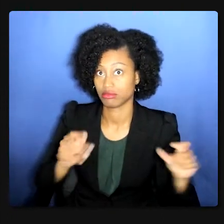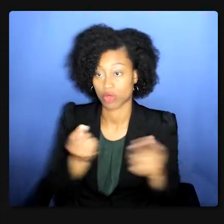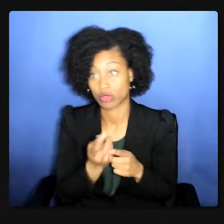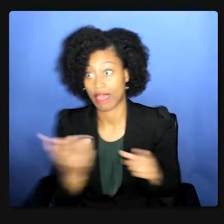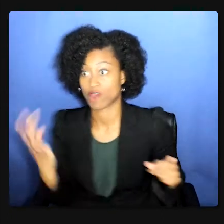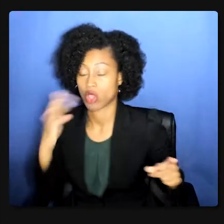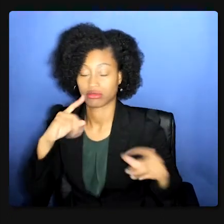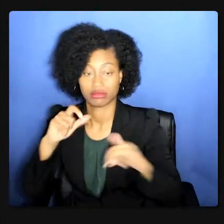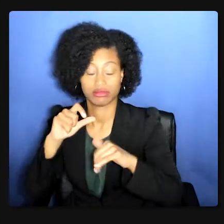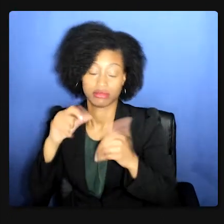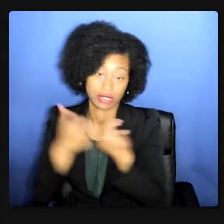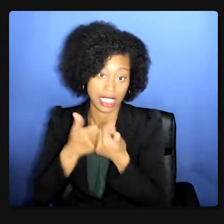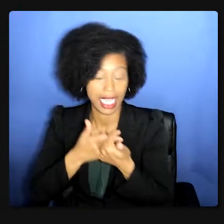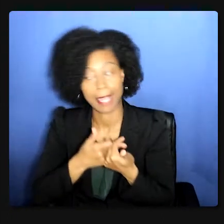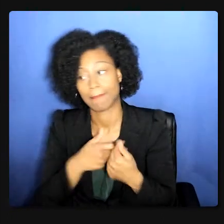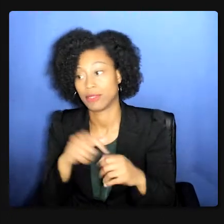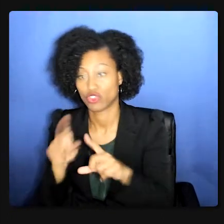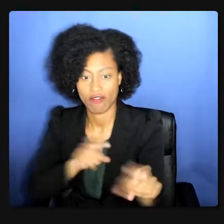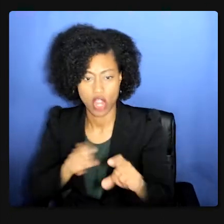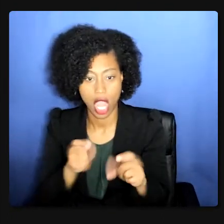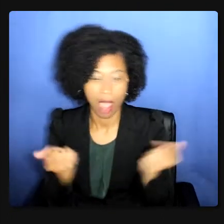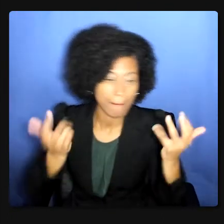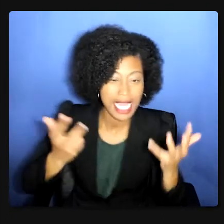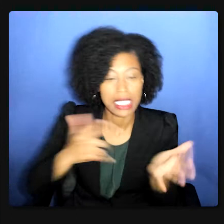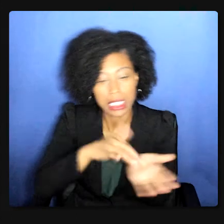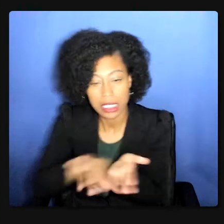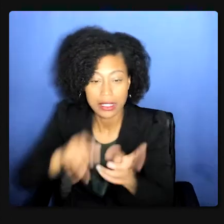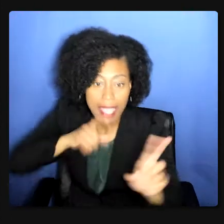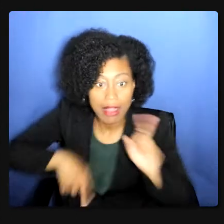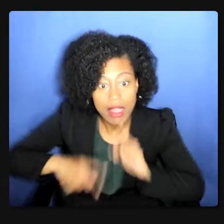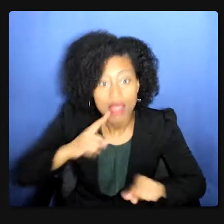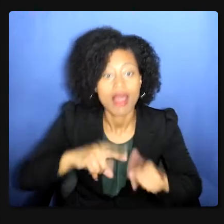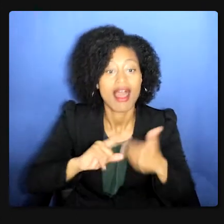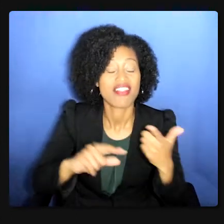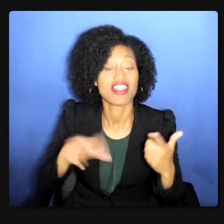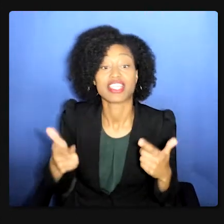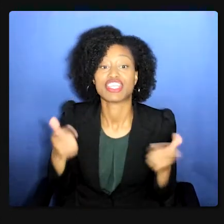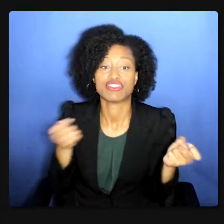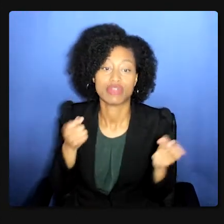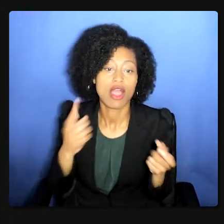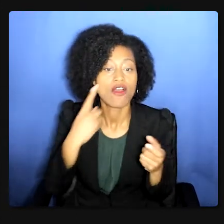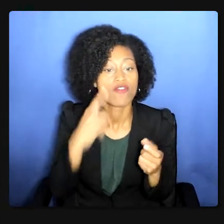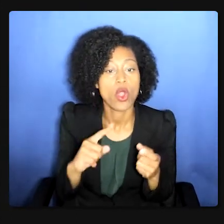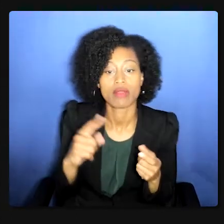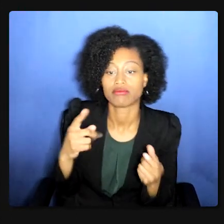So the controller will react to that and create game servers and then another one will create the pods, right.